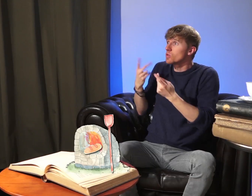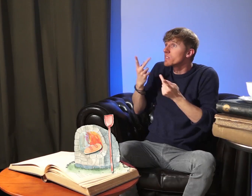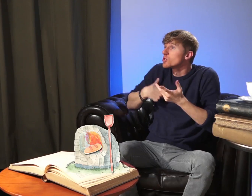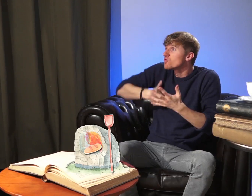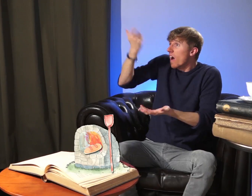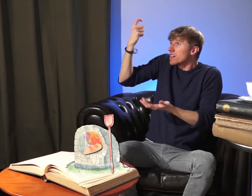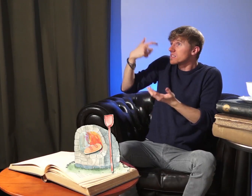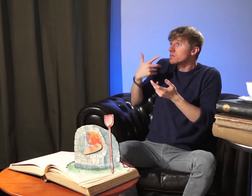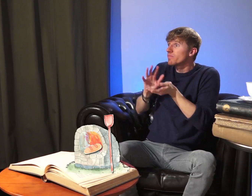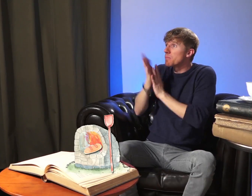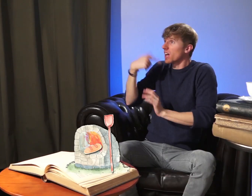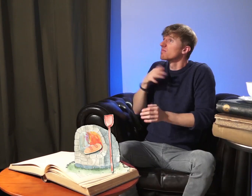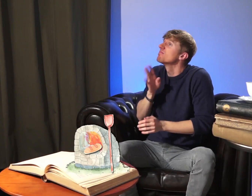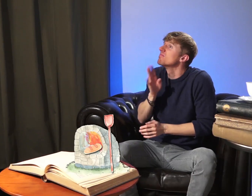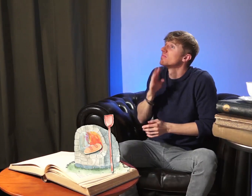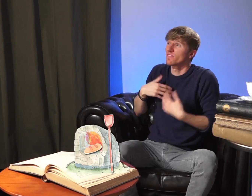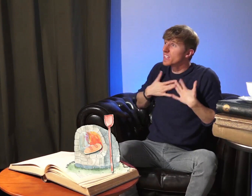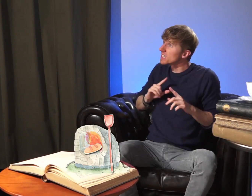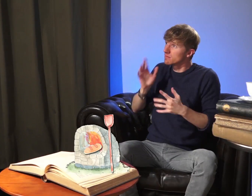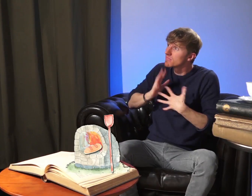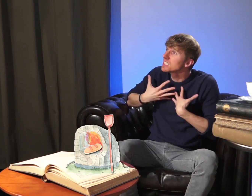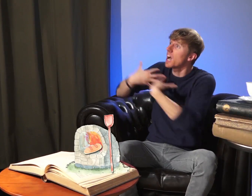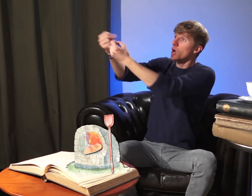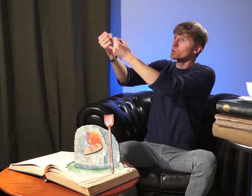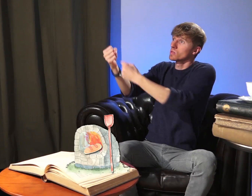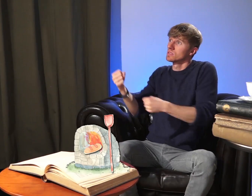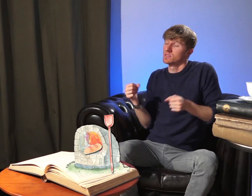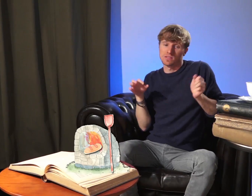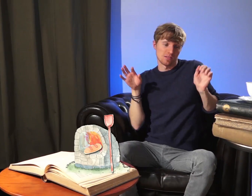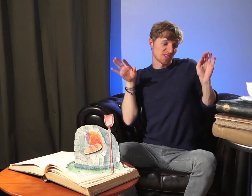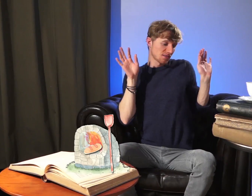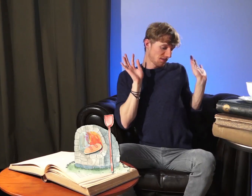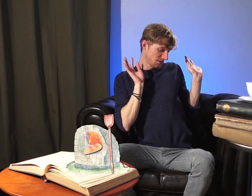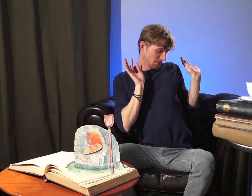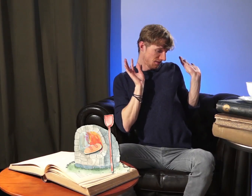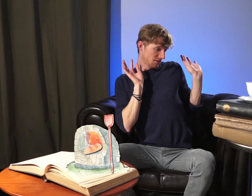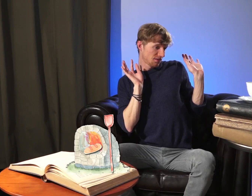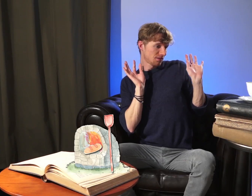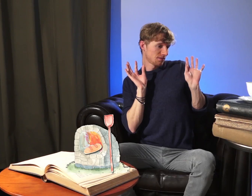"I don´t want to turn black and burn." The lazy sister snorted: